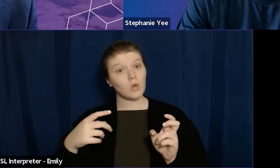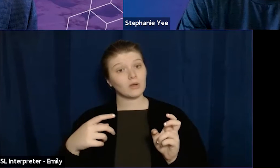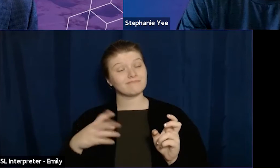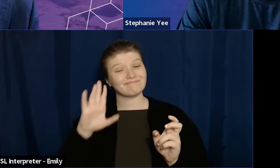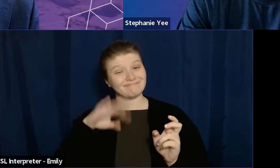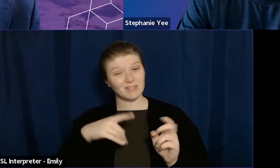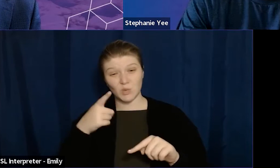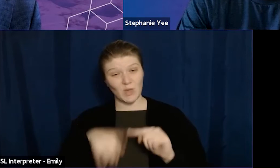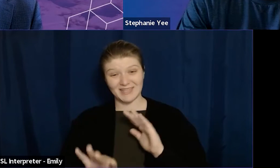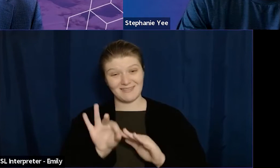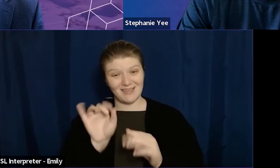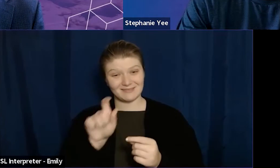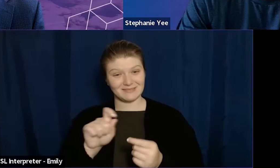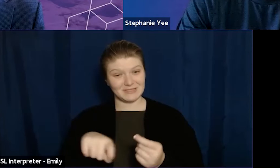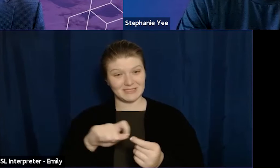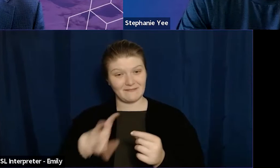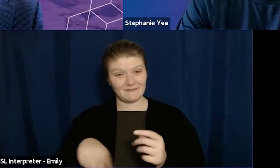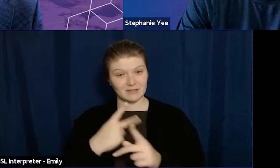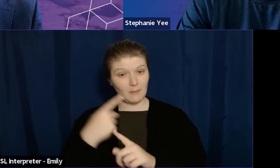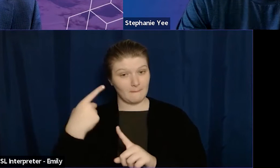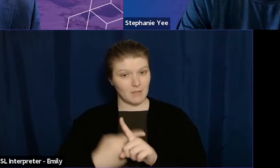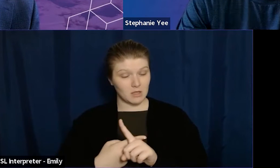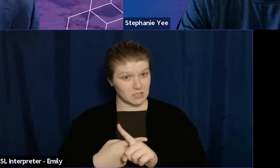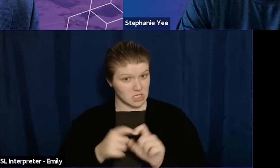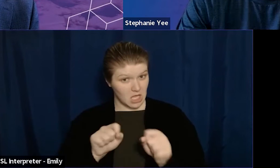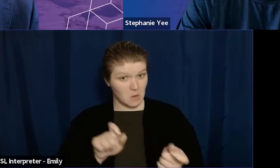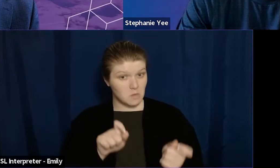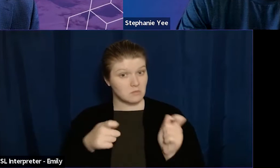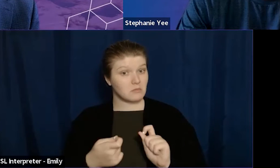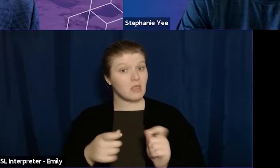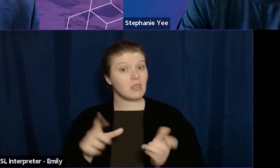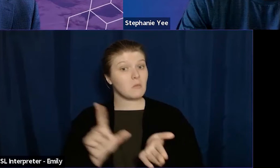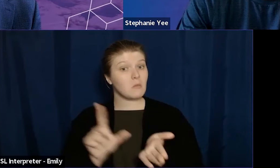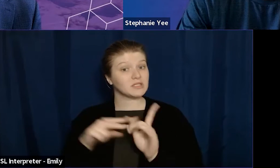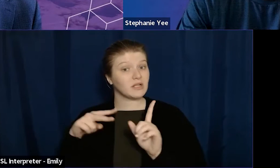is there a plan to update the printed view of the budget from showing all the months